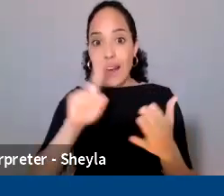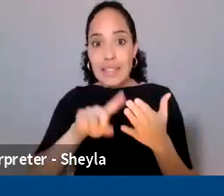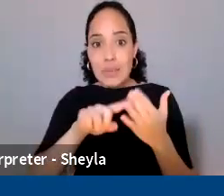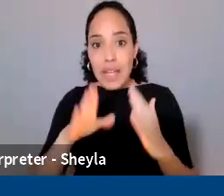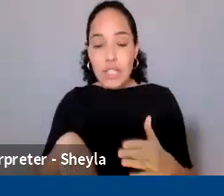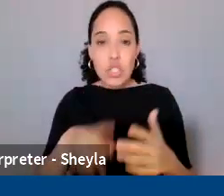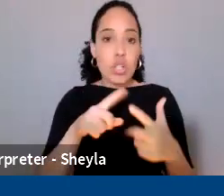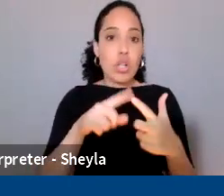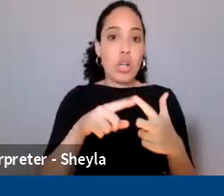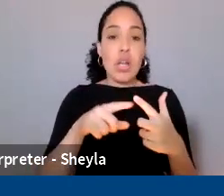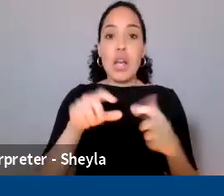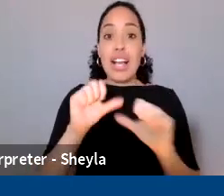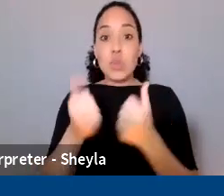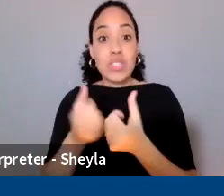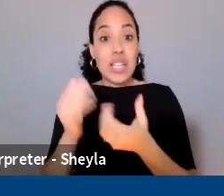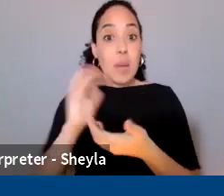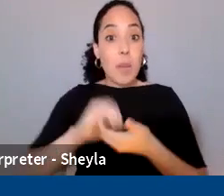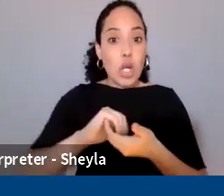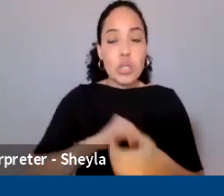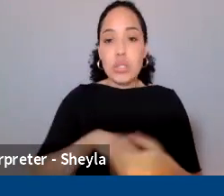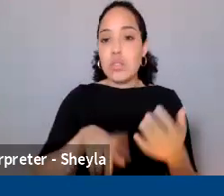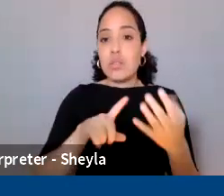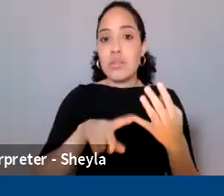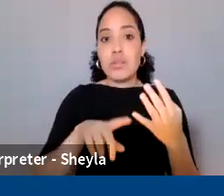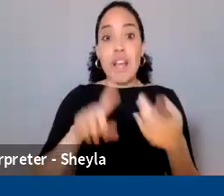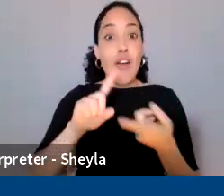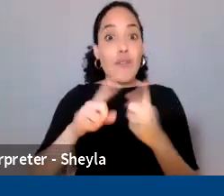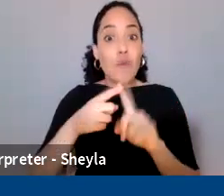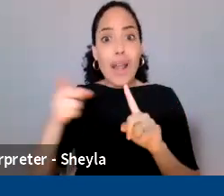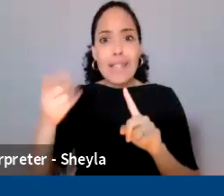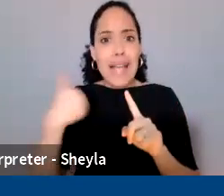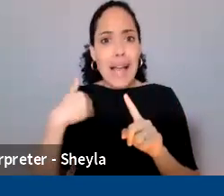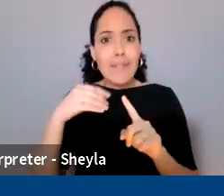that would be able to help you friends that might have a farm far away where you could